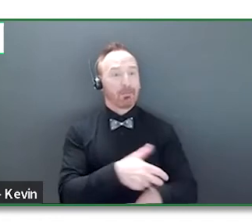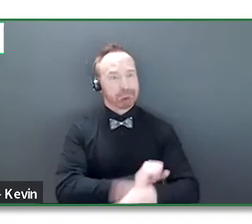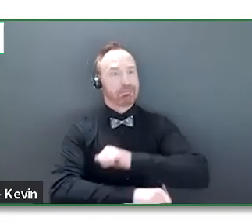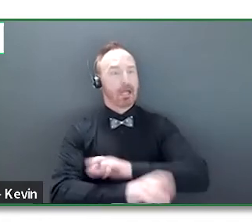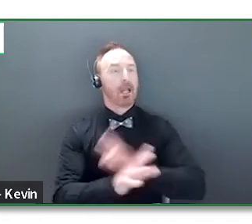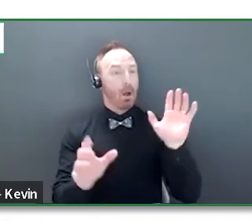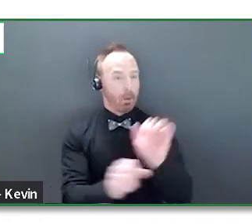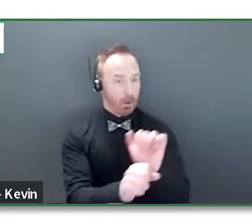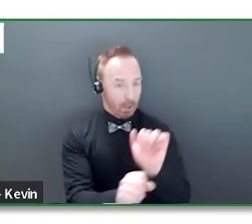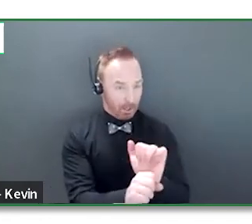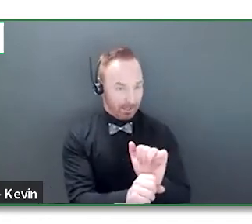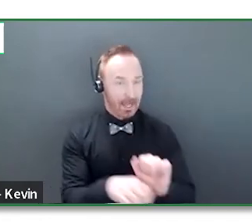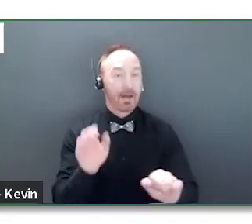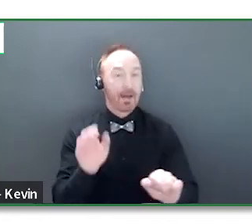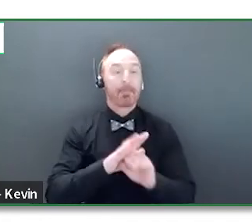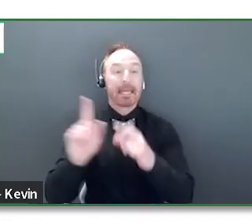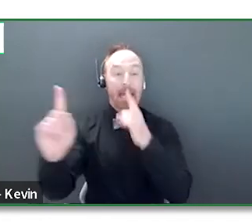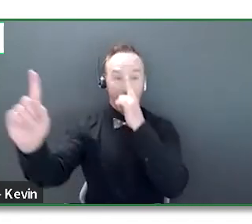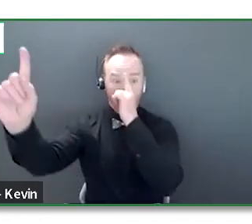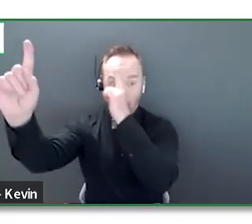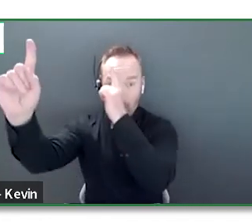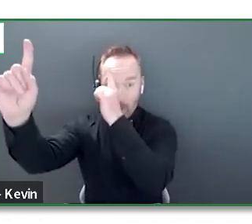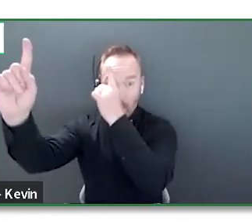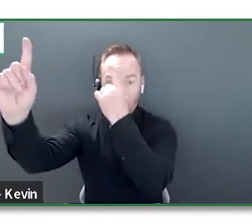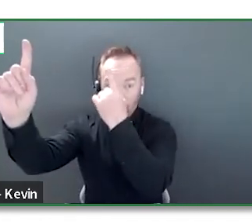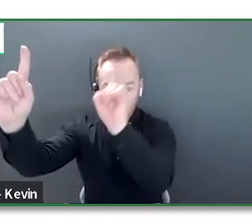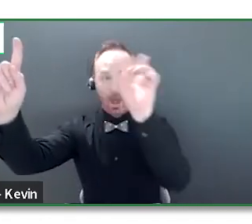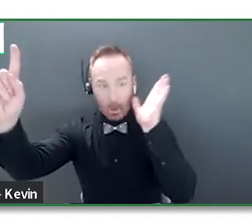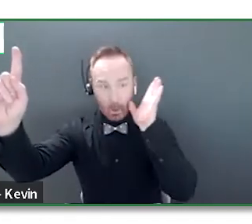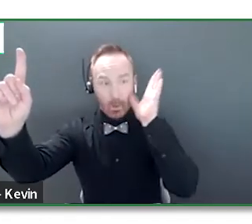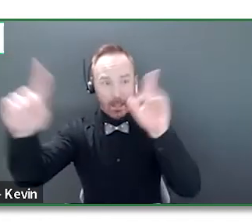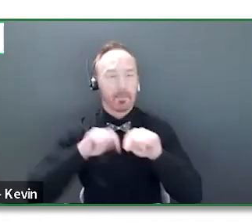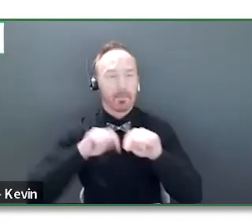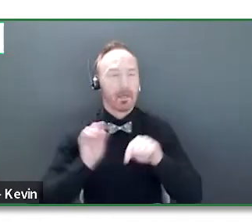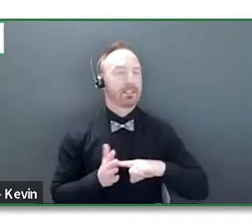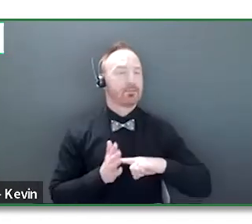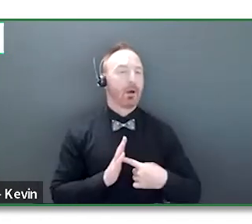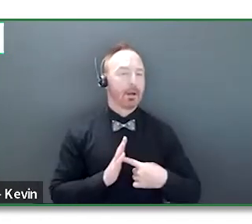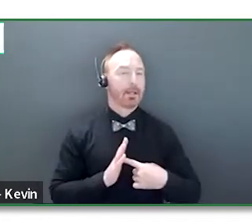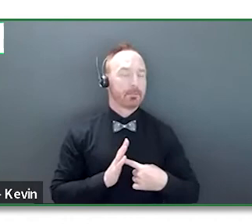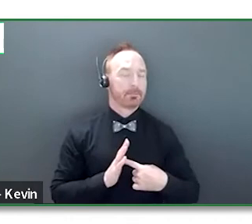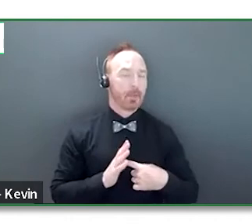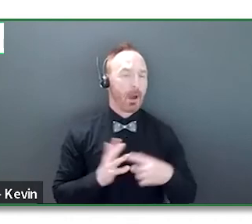but we've started um so that everybody can. Um I find accessibility for me it's